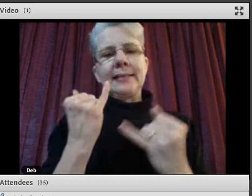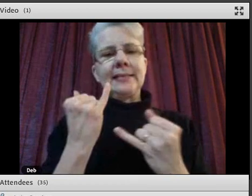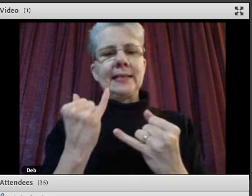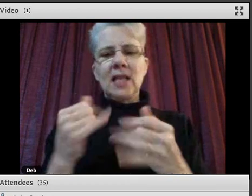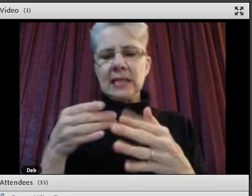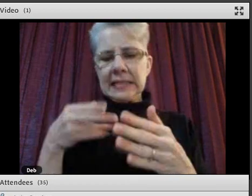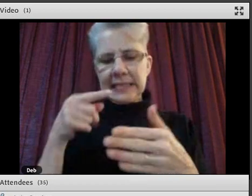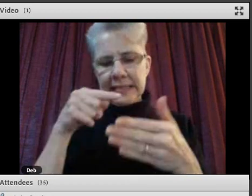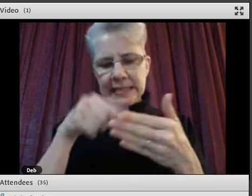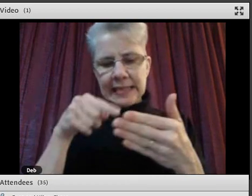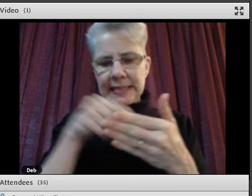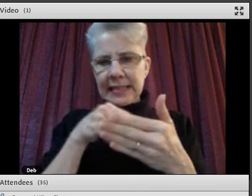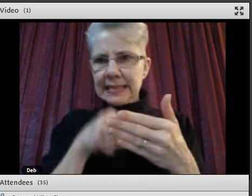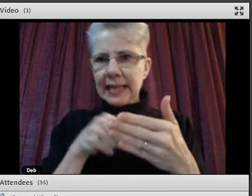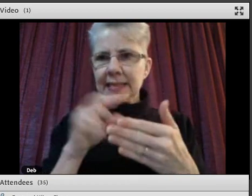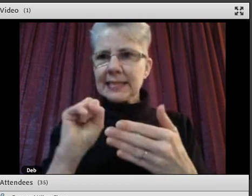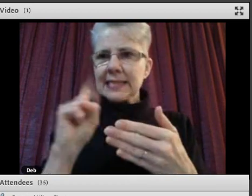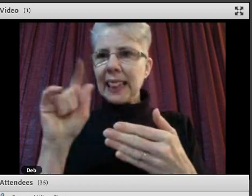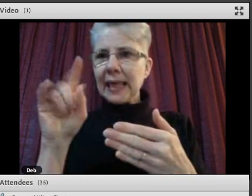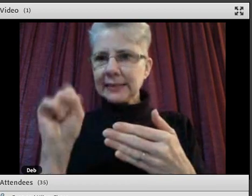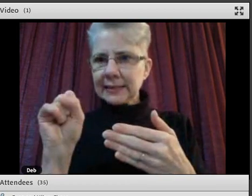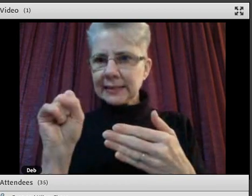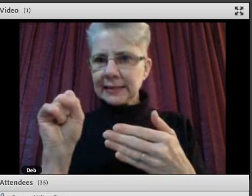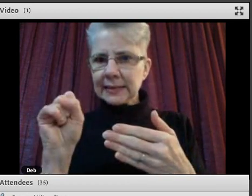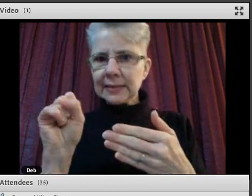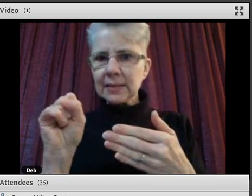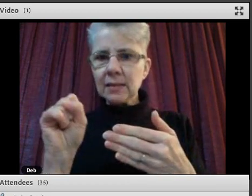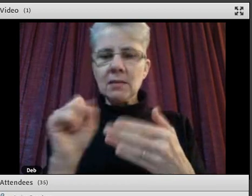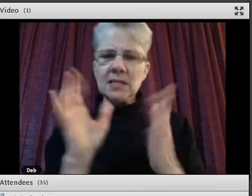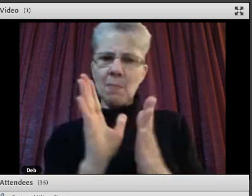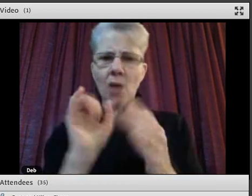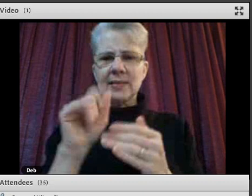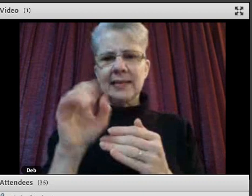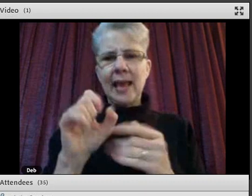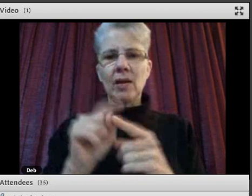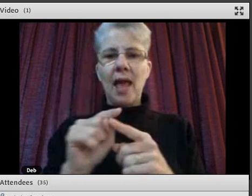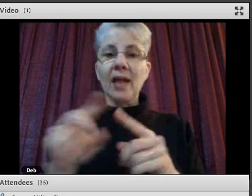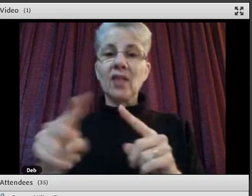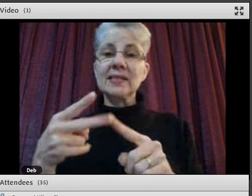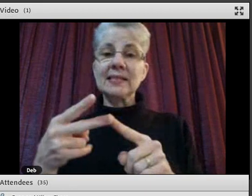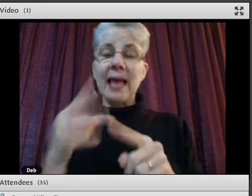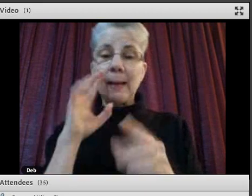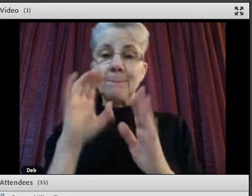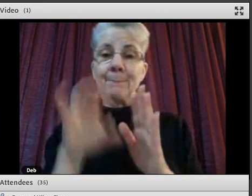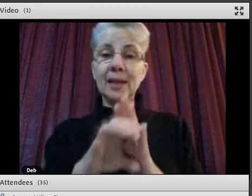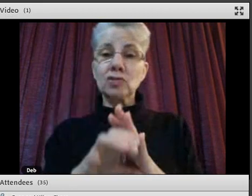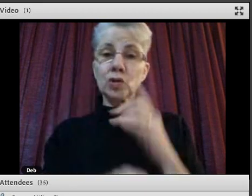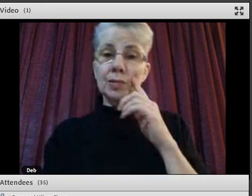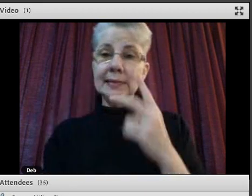By putting in some little slits into the cardboard small-scale, like the second picture in there,